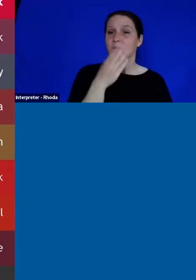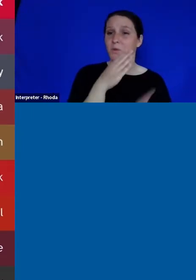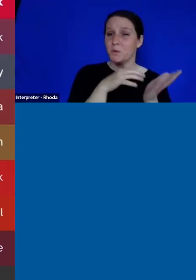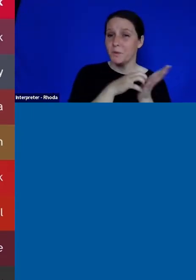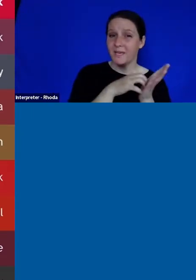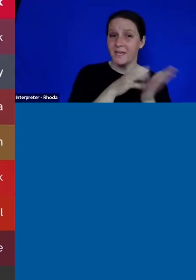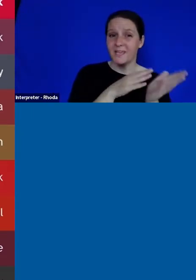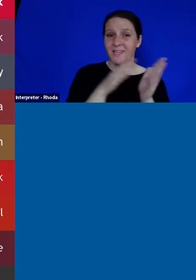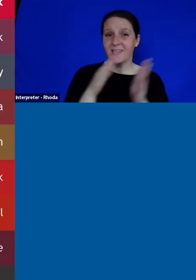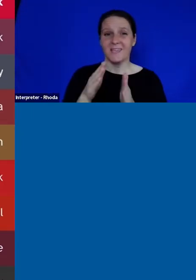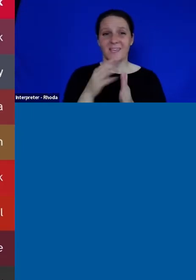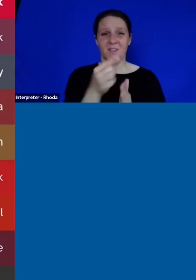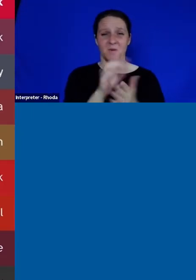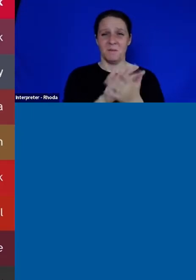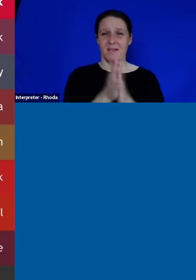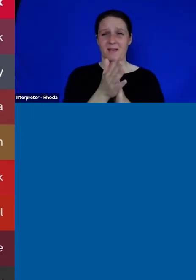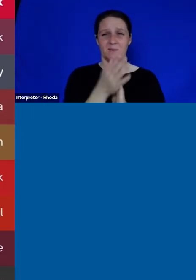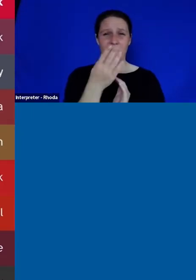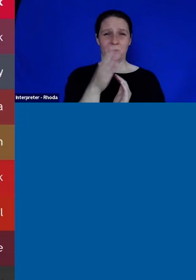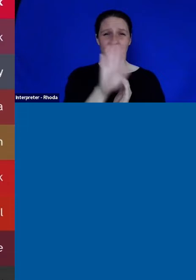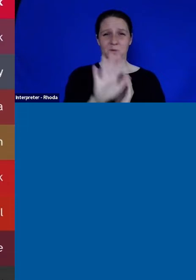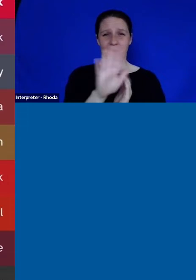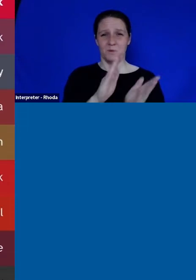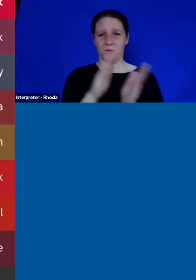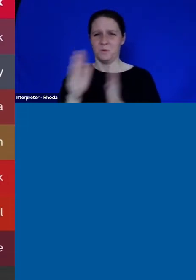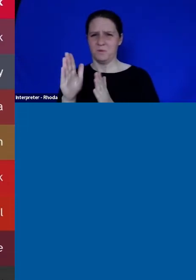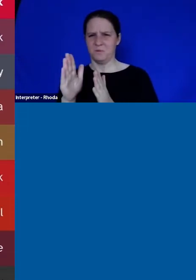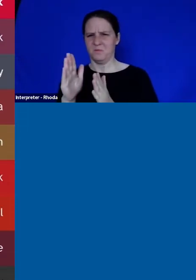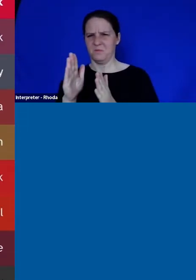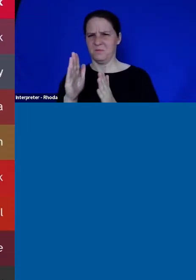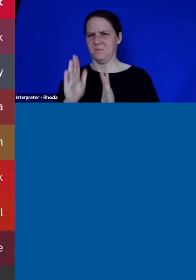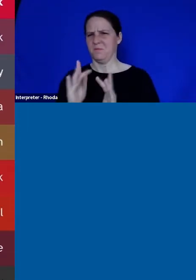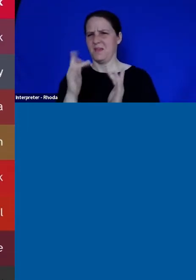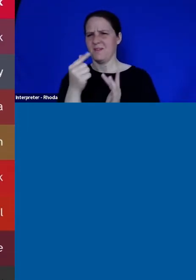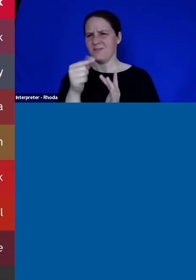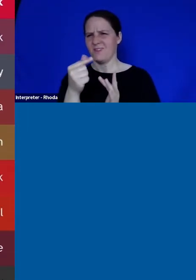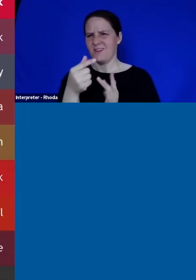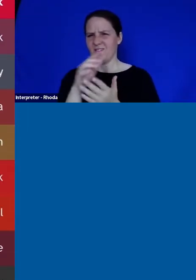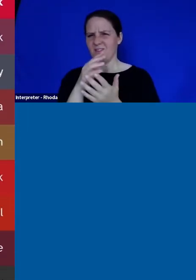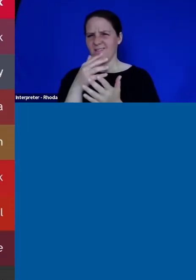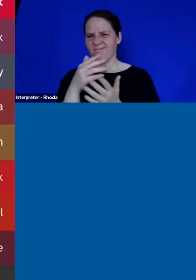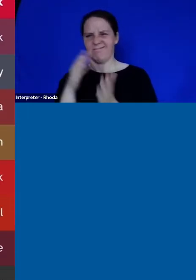the yellow is like an actual pale greeny gray color, and the hot pink is a berry pink.